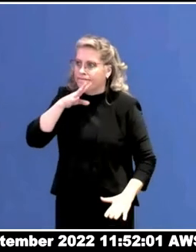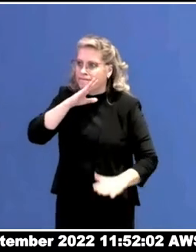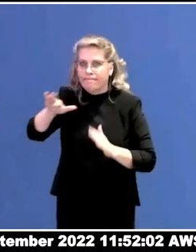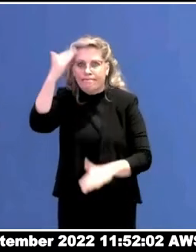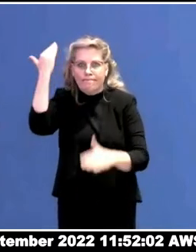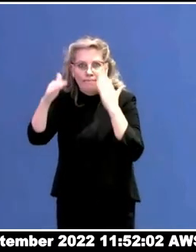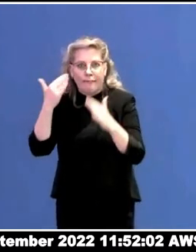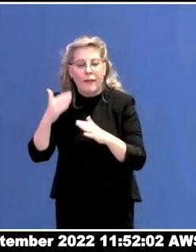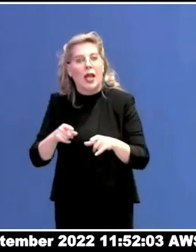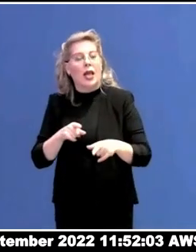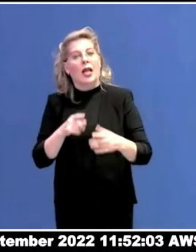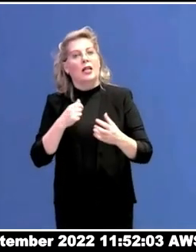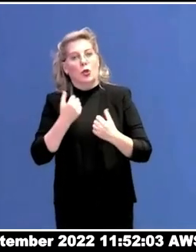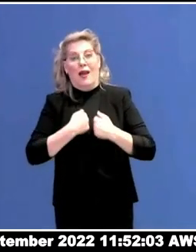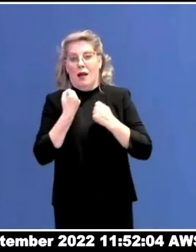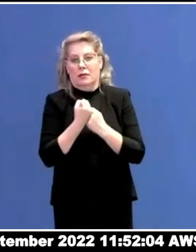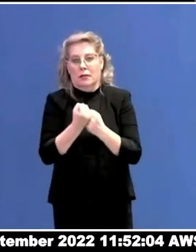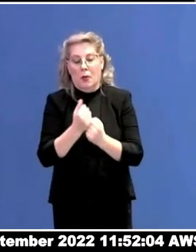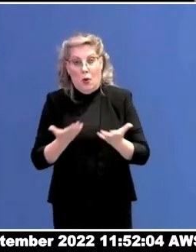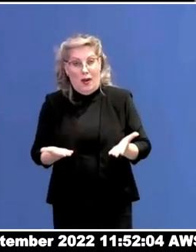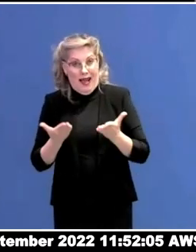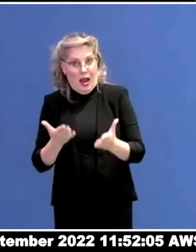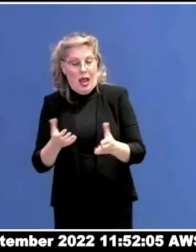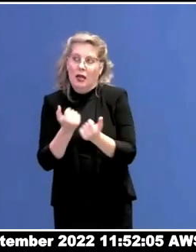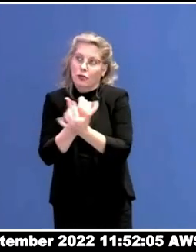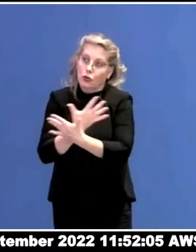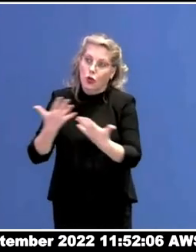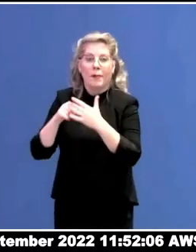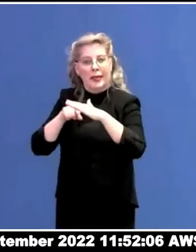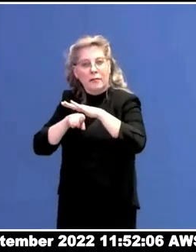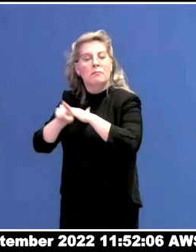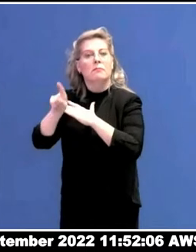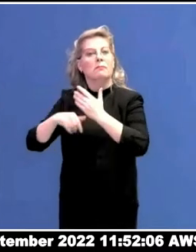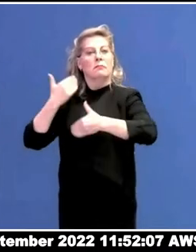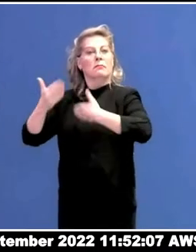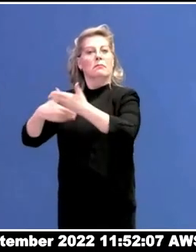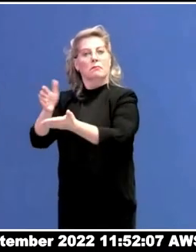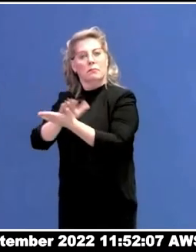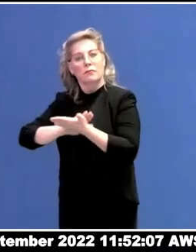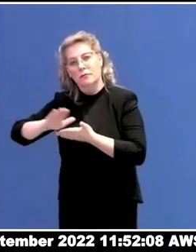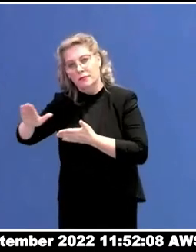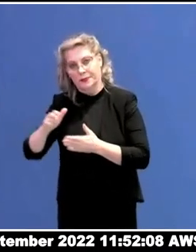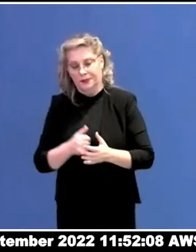If you could confirm what you were doing and then perhaps give some more detail afterwards. MS KRAKOUER: Sure.